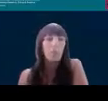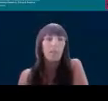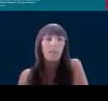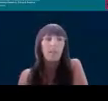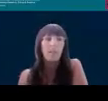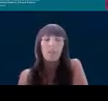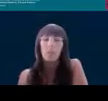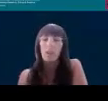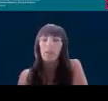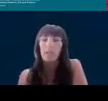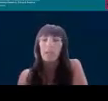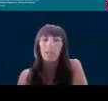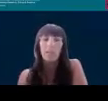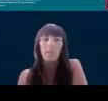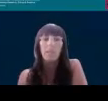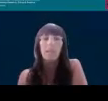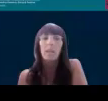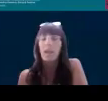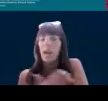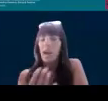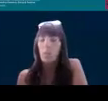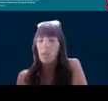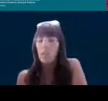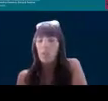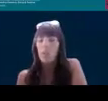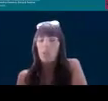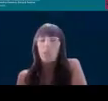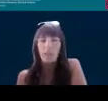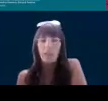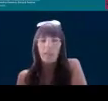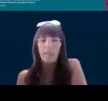joining us. We're always thrilled when you share